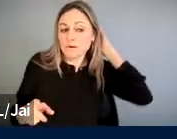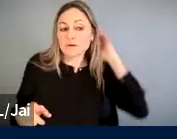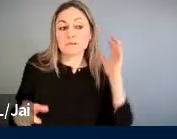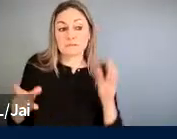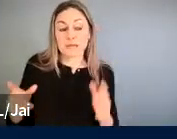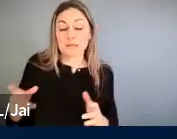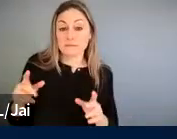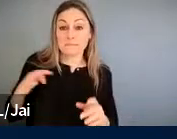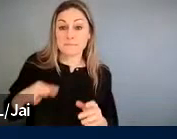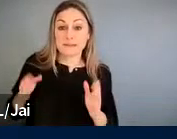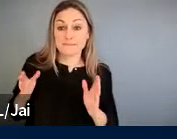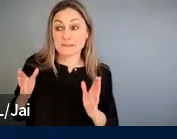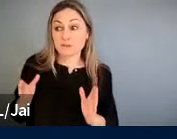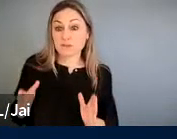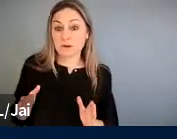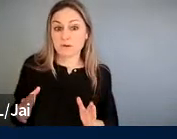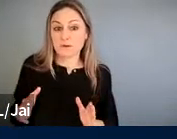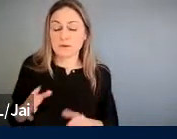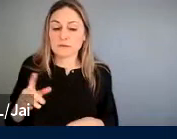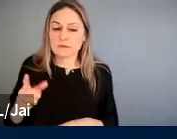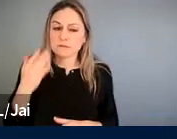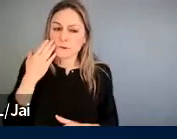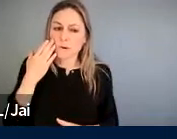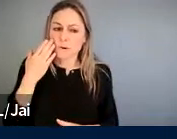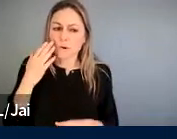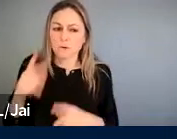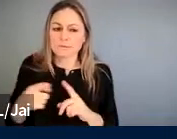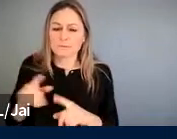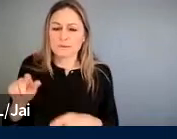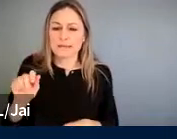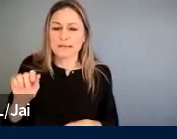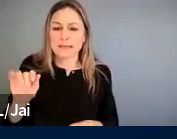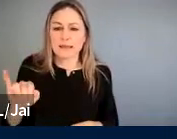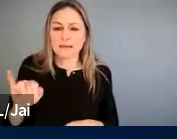whenever AI was used in making a benefits determination so that the person who has